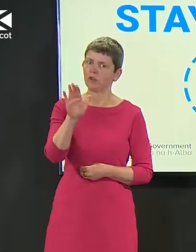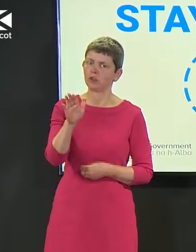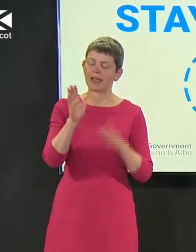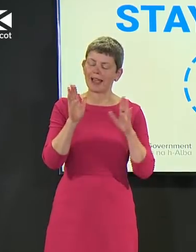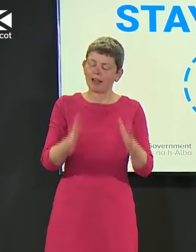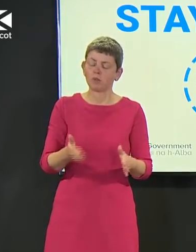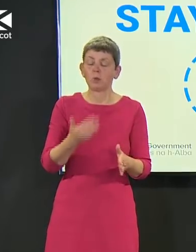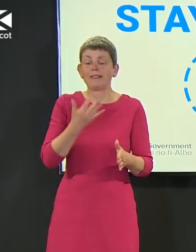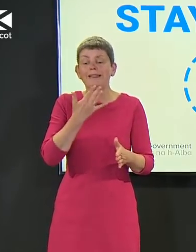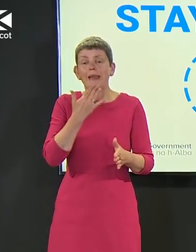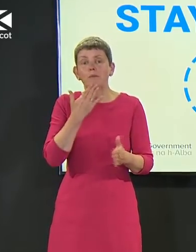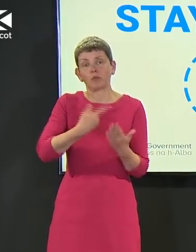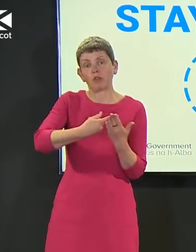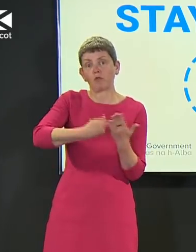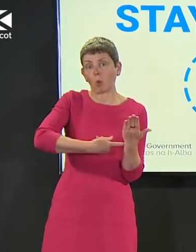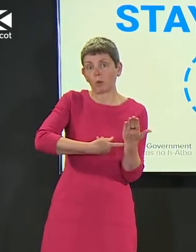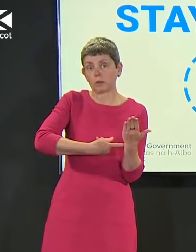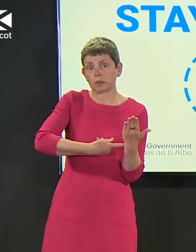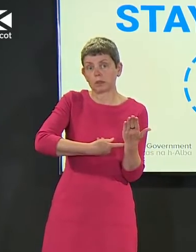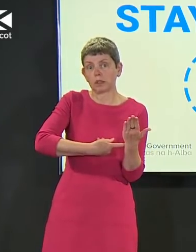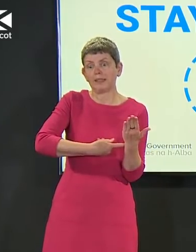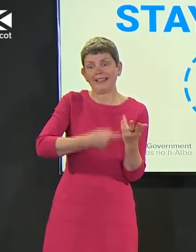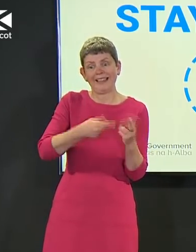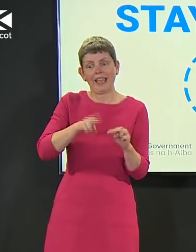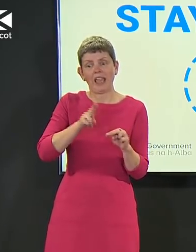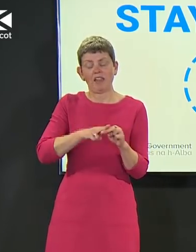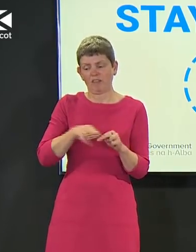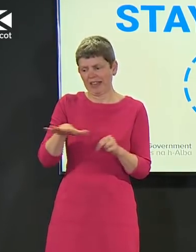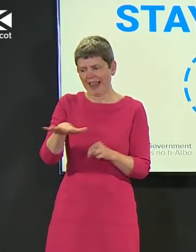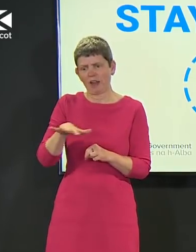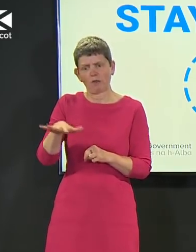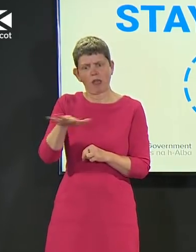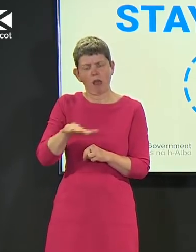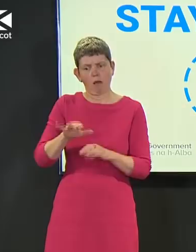travel restrictions to and from places with high rates of covered we will be very